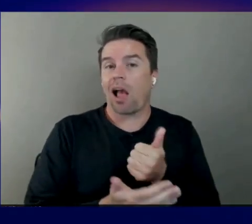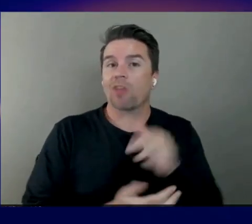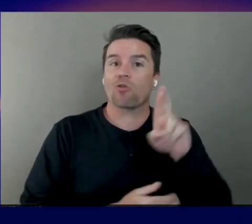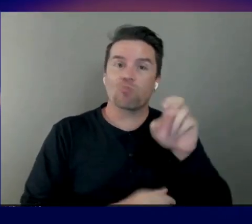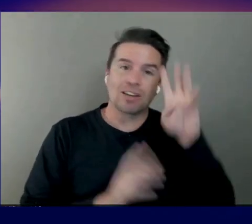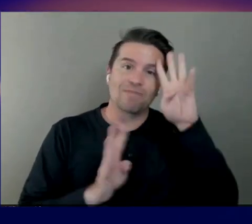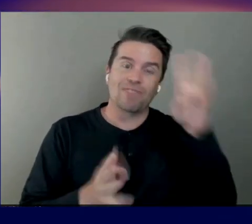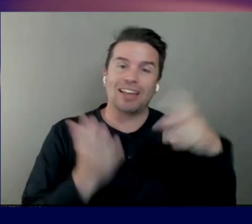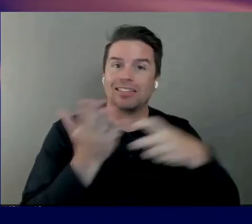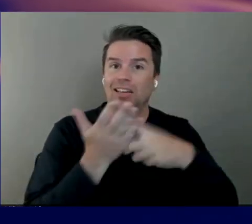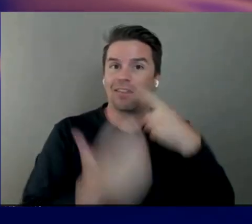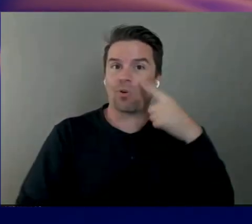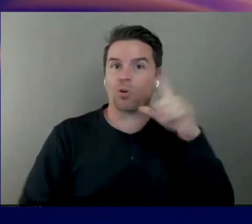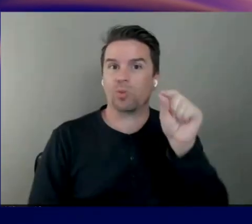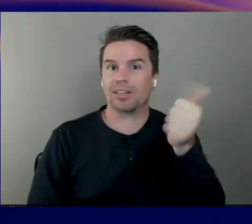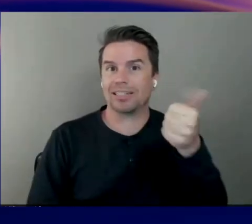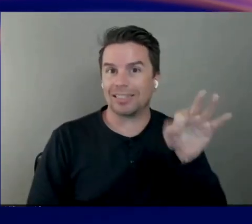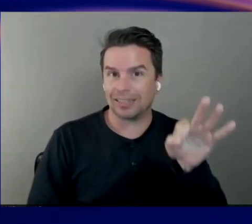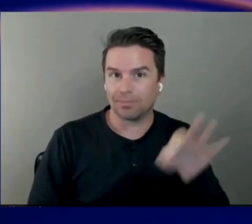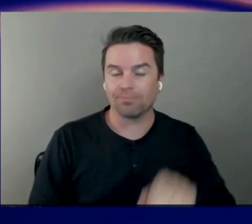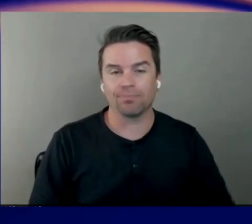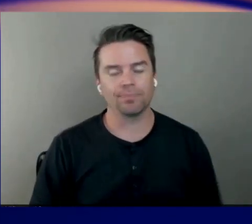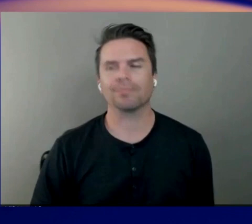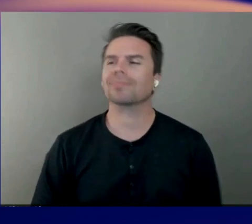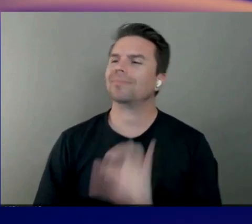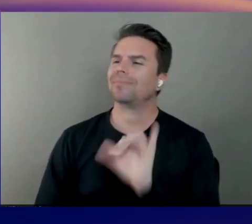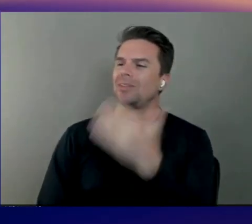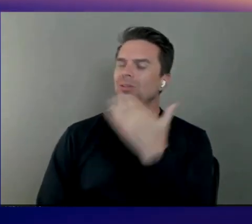This is something that is very peculiar about DeepRacer